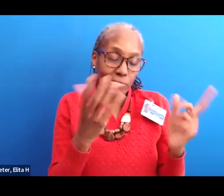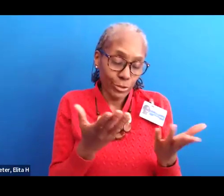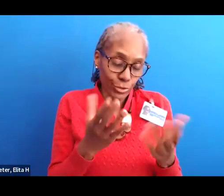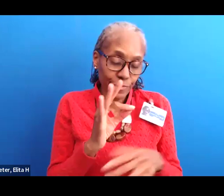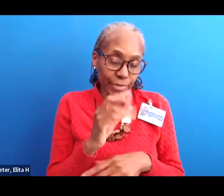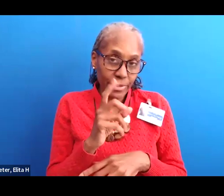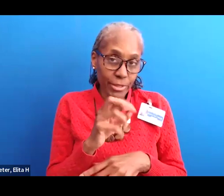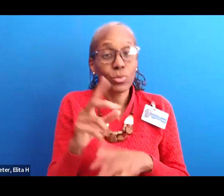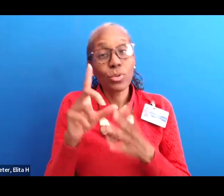You can print them off free.